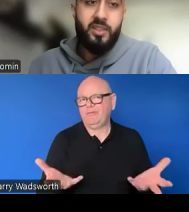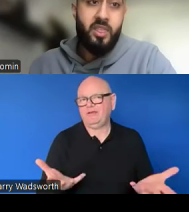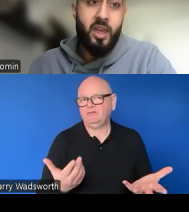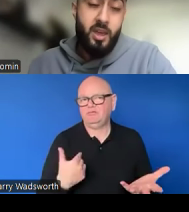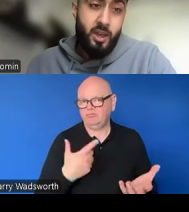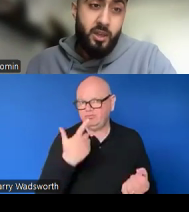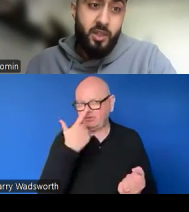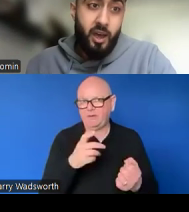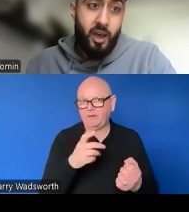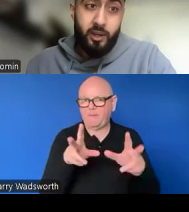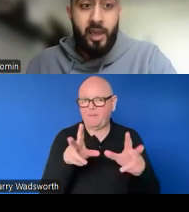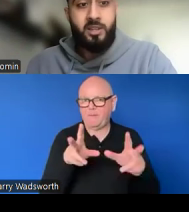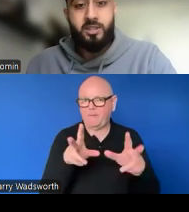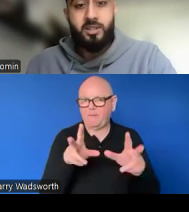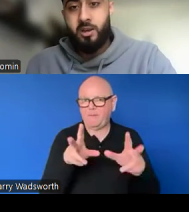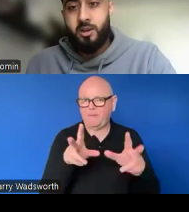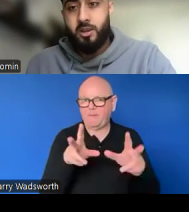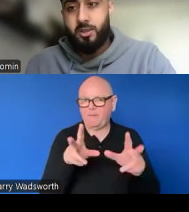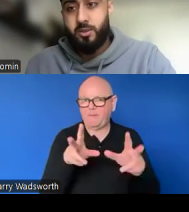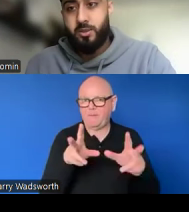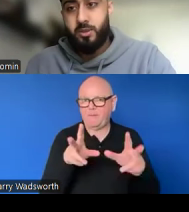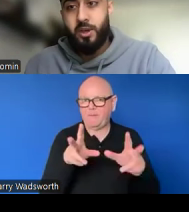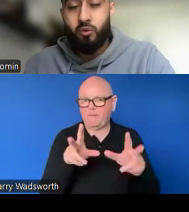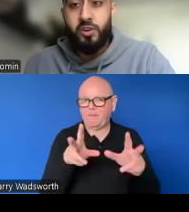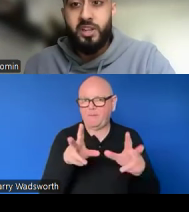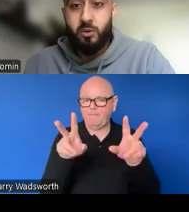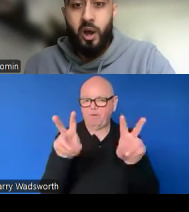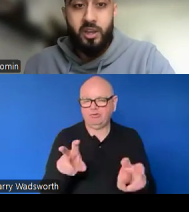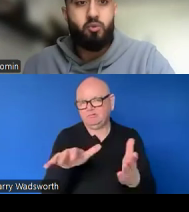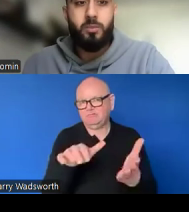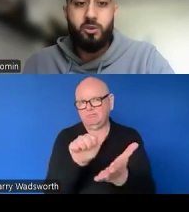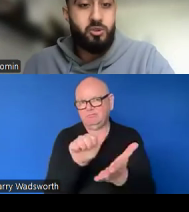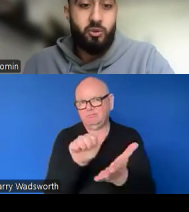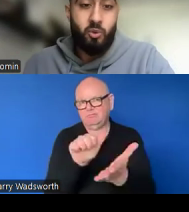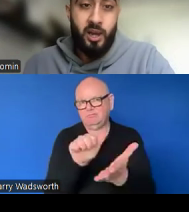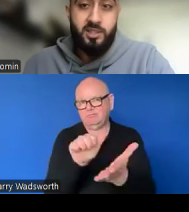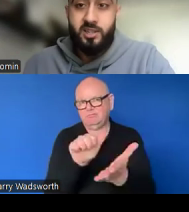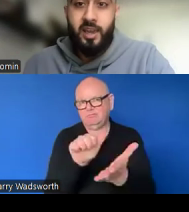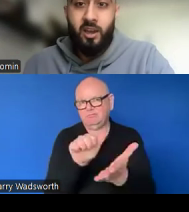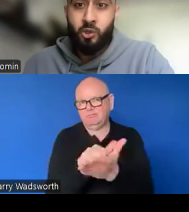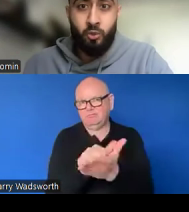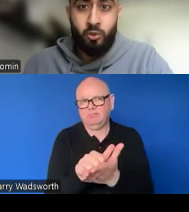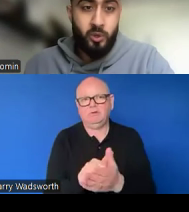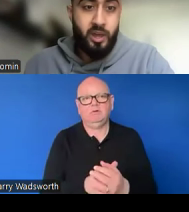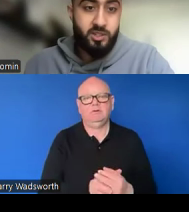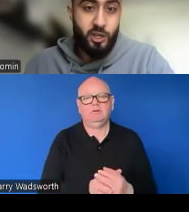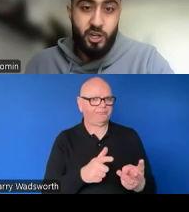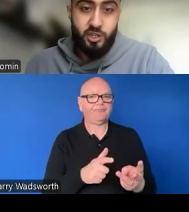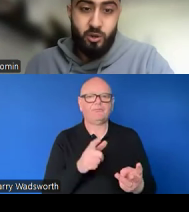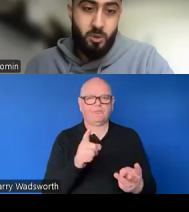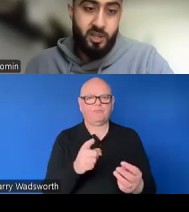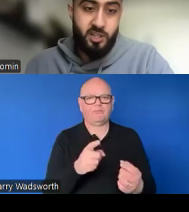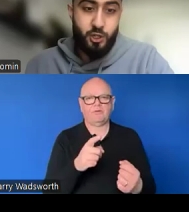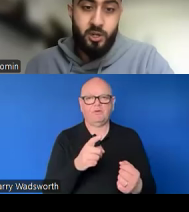Then the next and third reason why you would be using Google Ads is to get onto Google without search engine optimization.